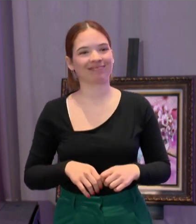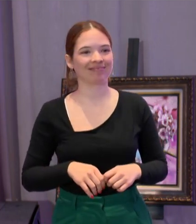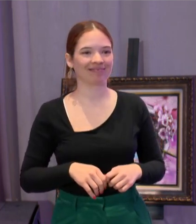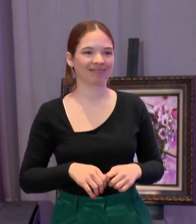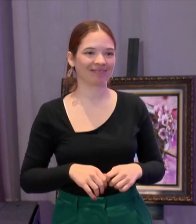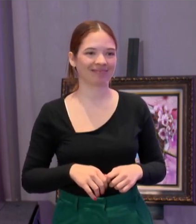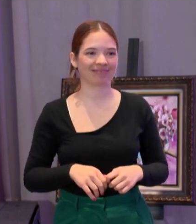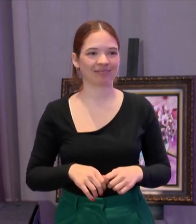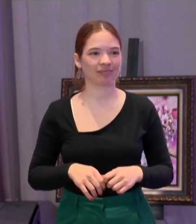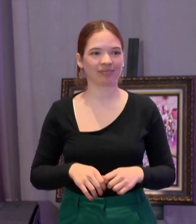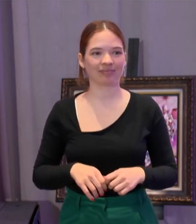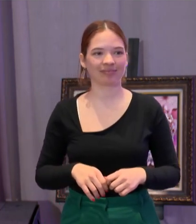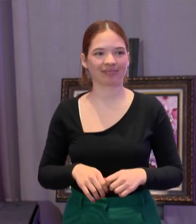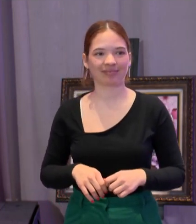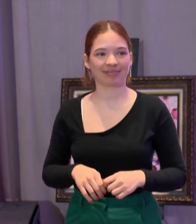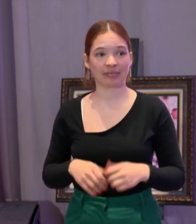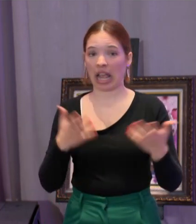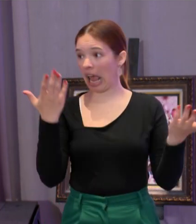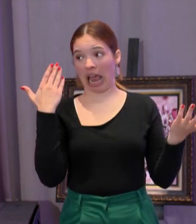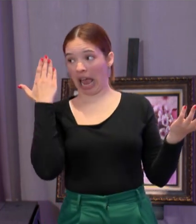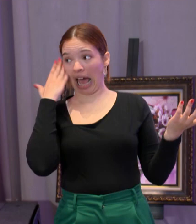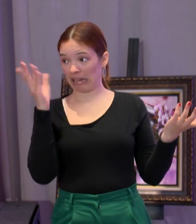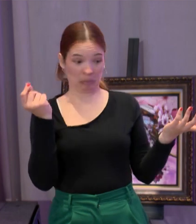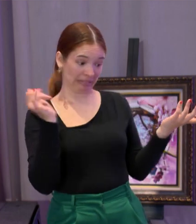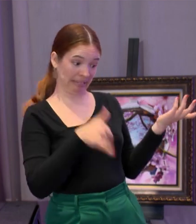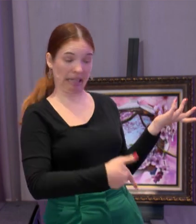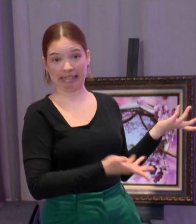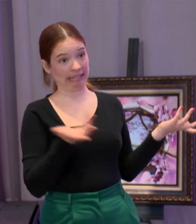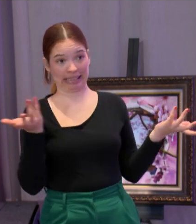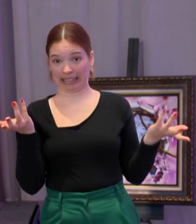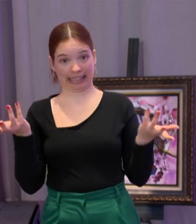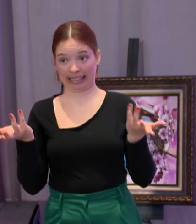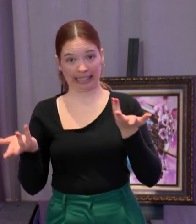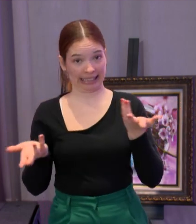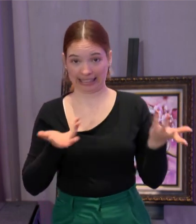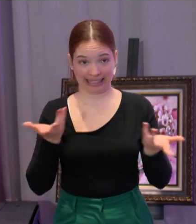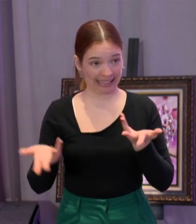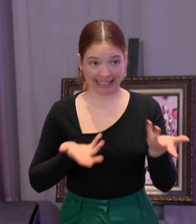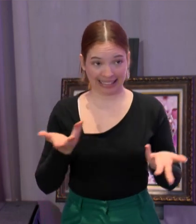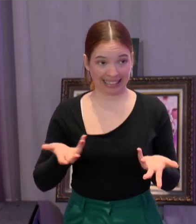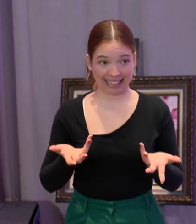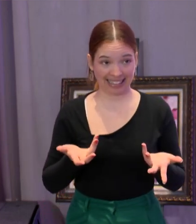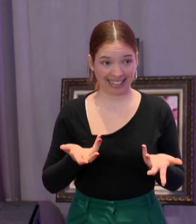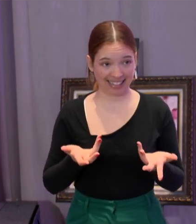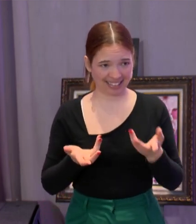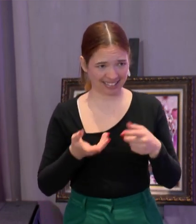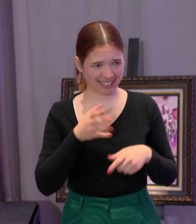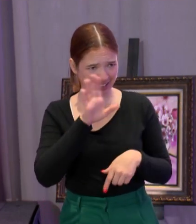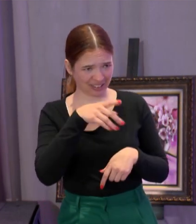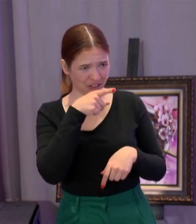I DON'T KNOW WHAT THESE ARE. MR. MINISTER, YOU REALLY AREN'T GOING TO TELL A JOKE?